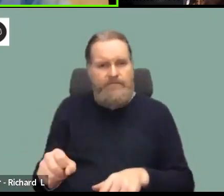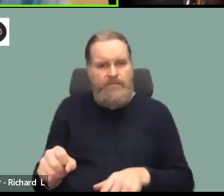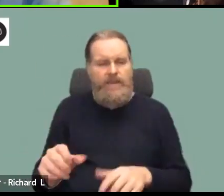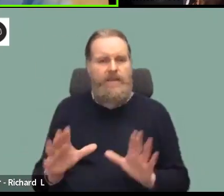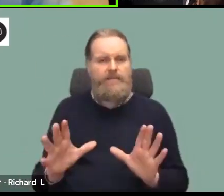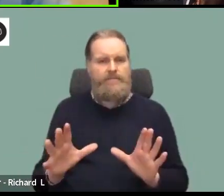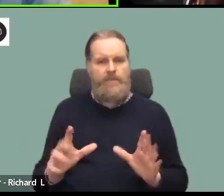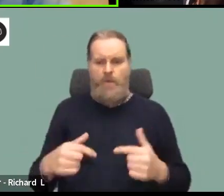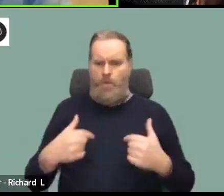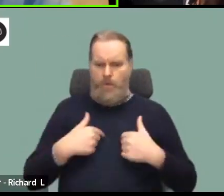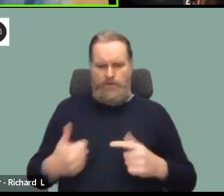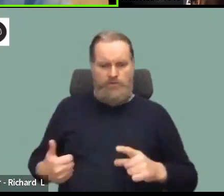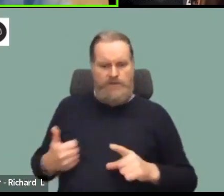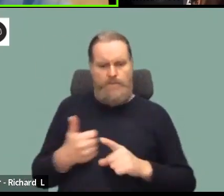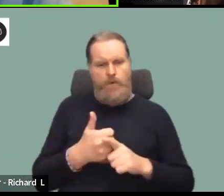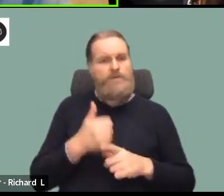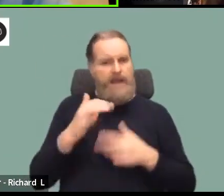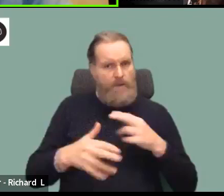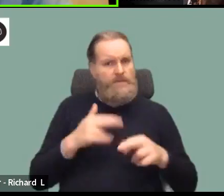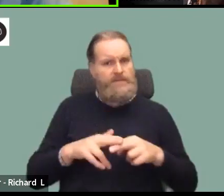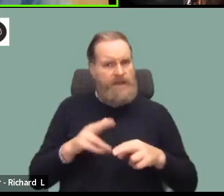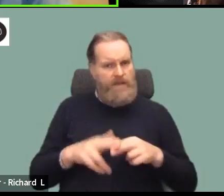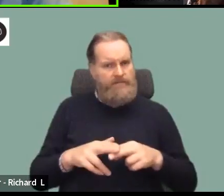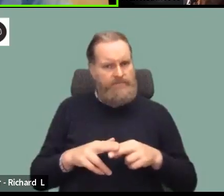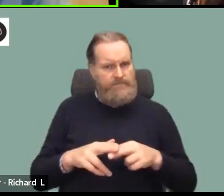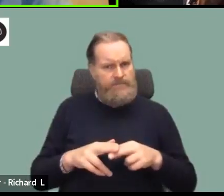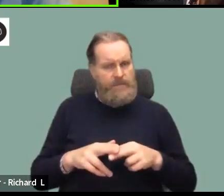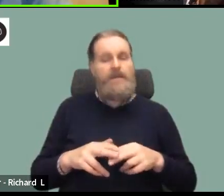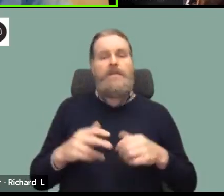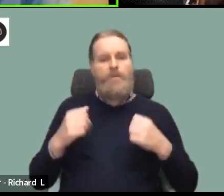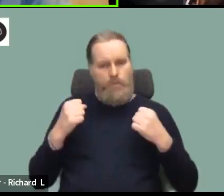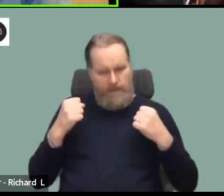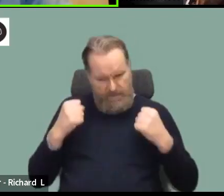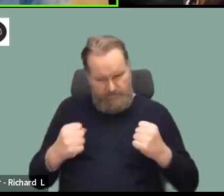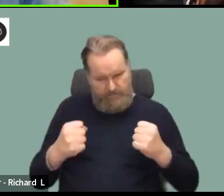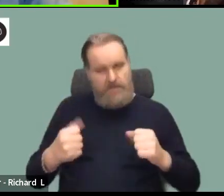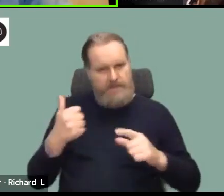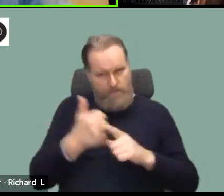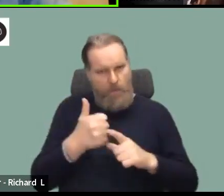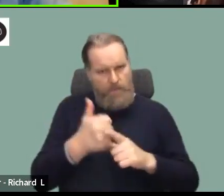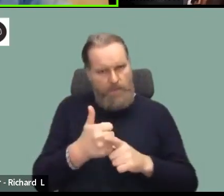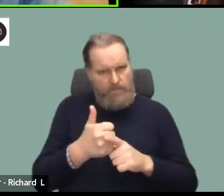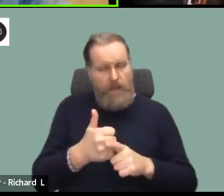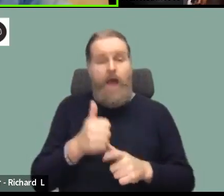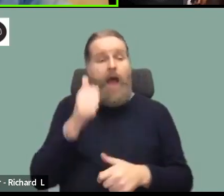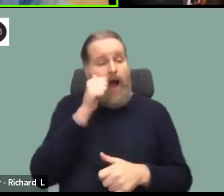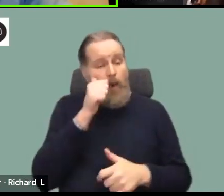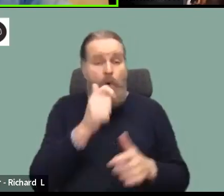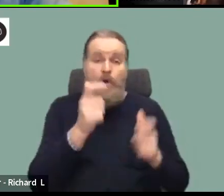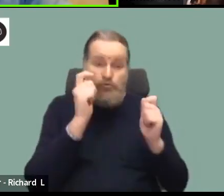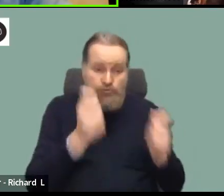send people to Africa. We should stand by them and that's why we took the legal action in solidarity with people being treated in